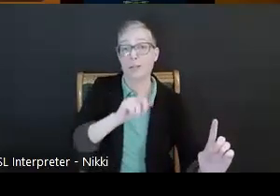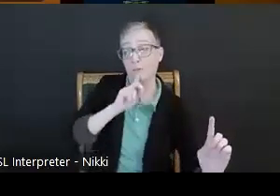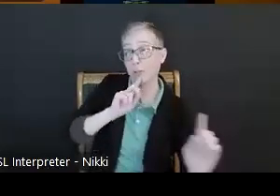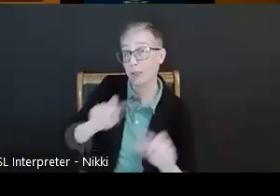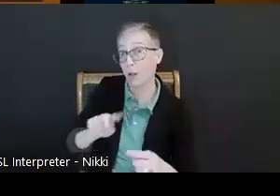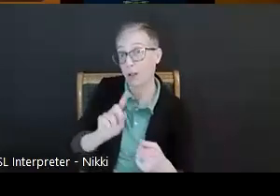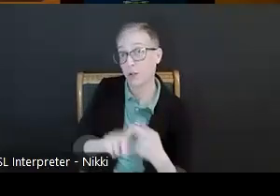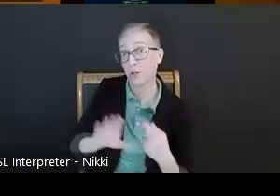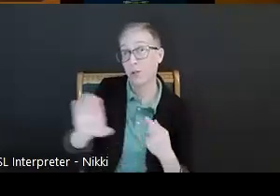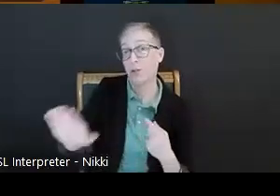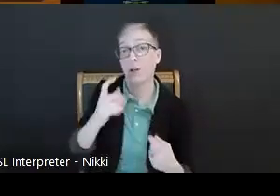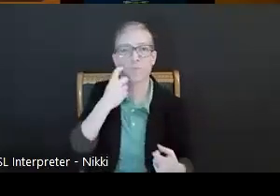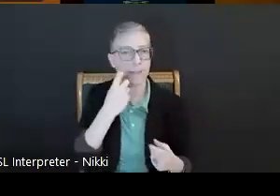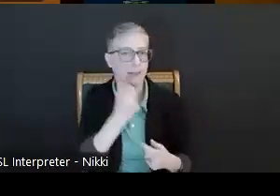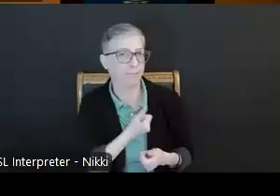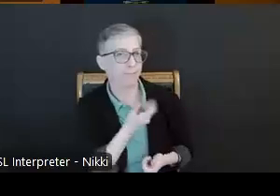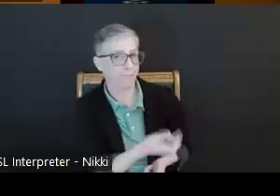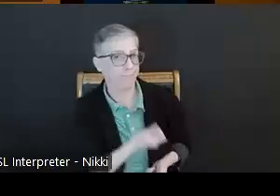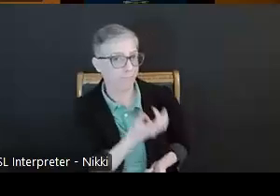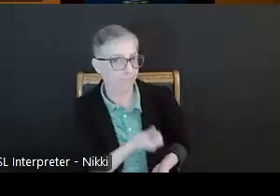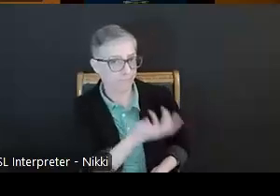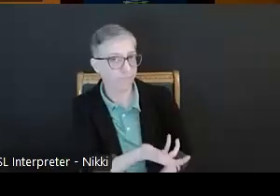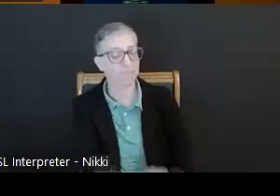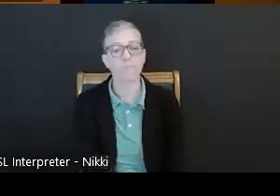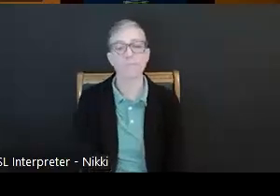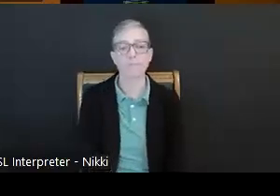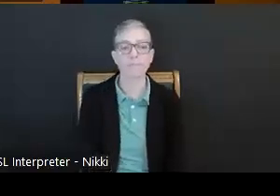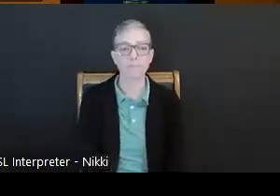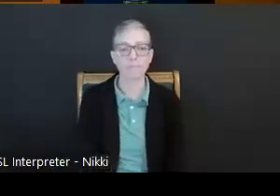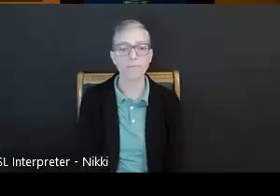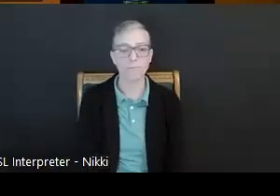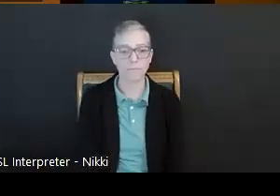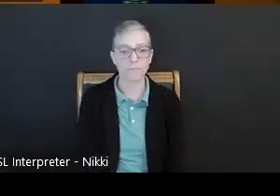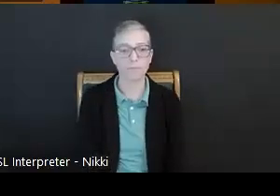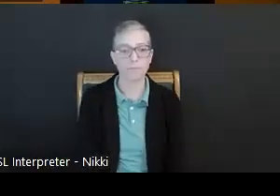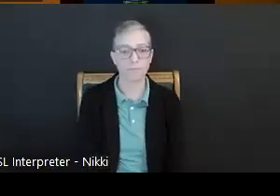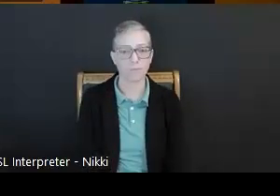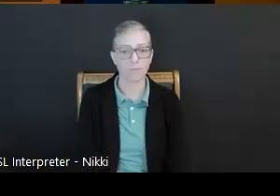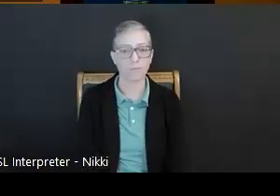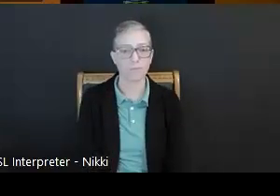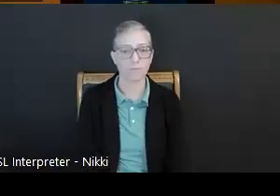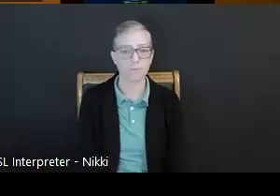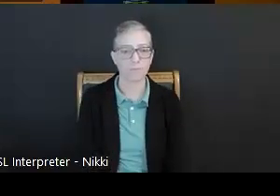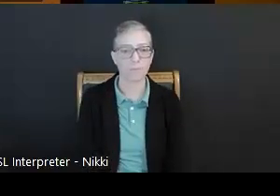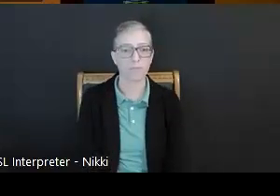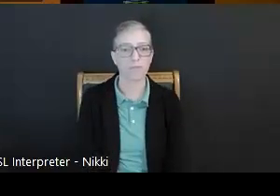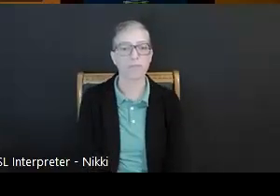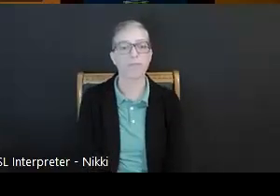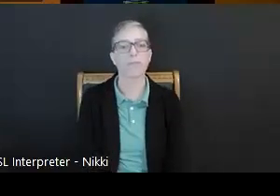what they just shared and then switching over to guide the caregiver to share who may be their most